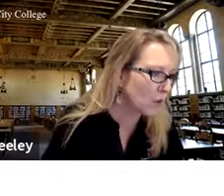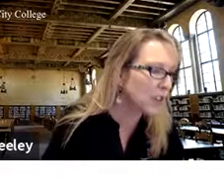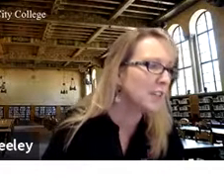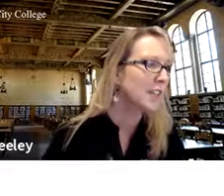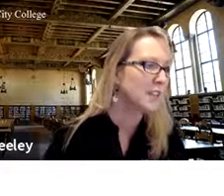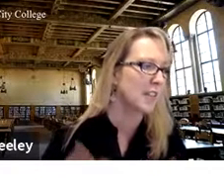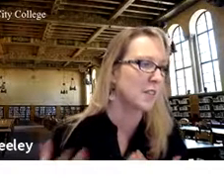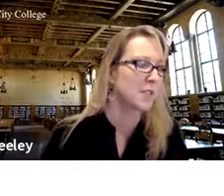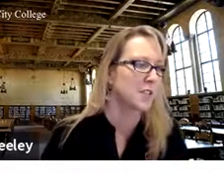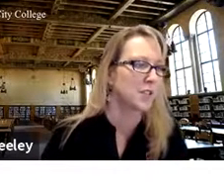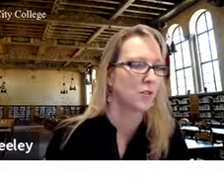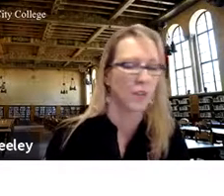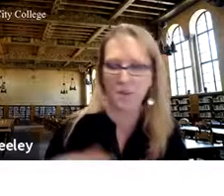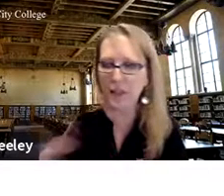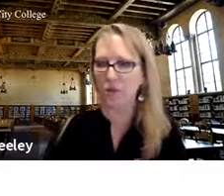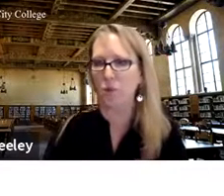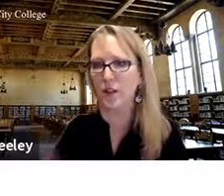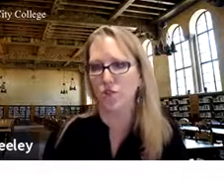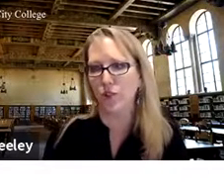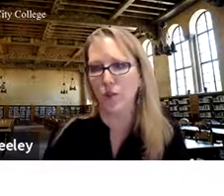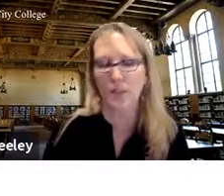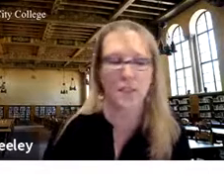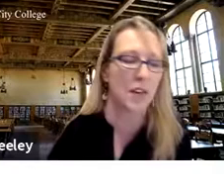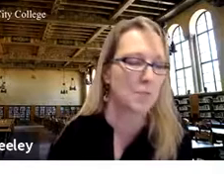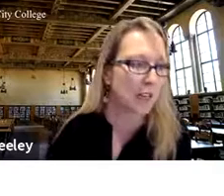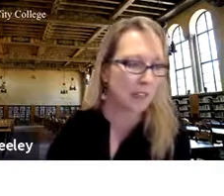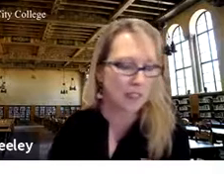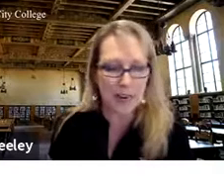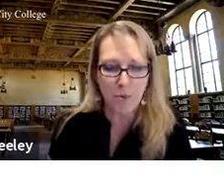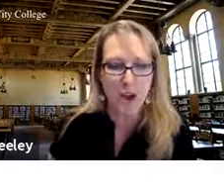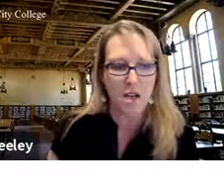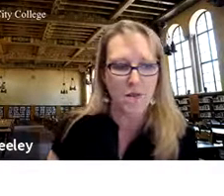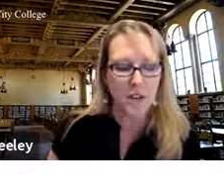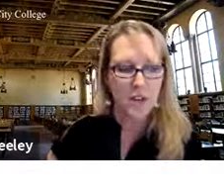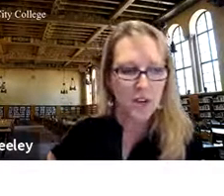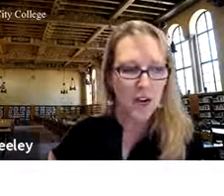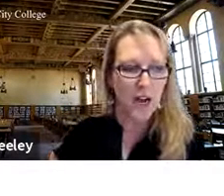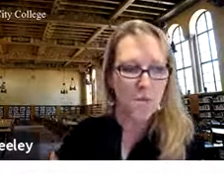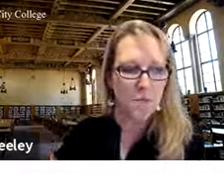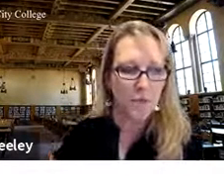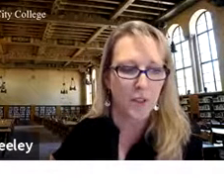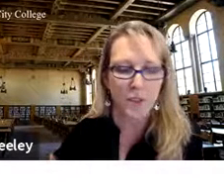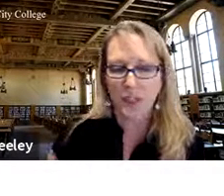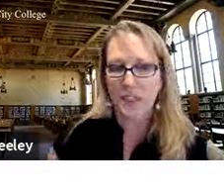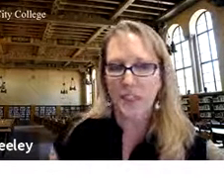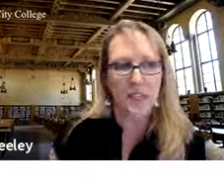Jodie Steeley: When you look at those assignments to like, the one that Julie was getting an example of the students didn't